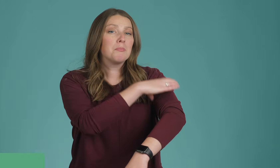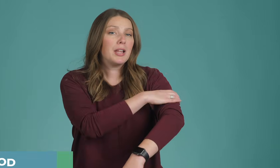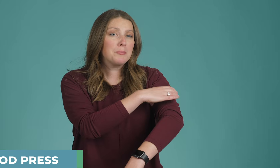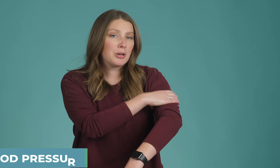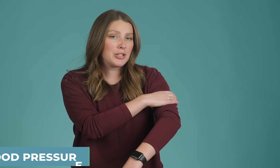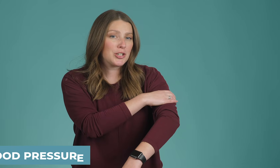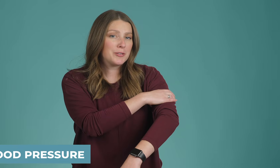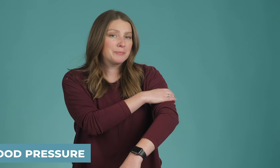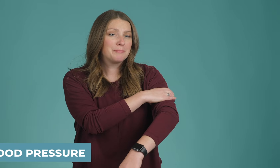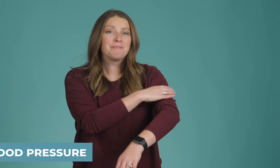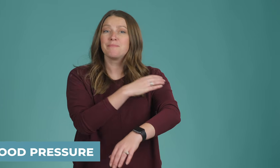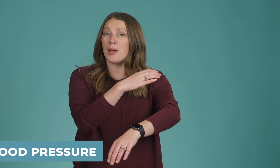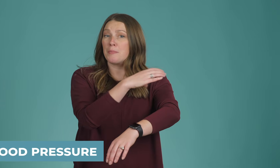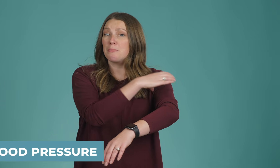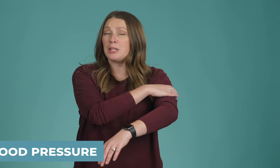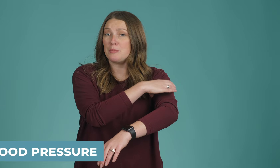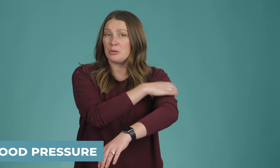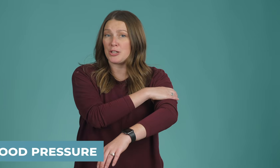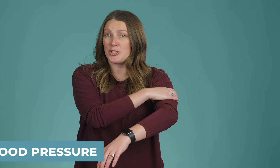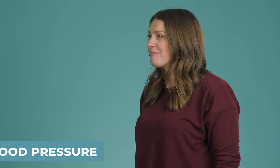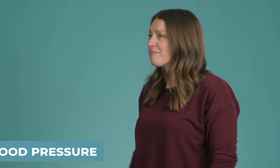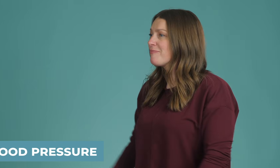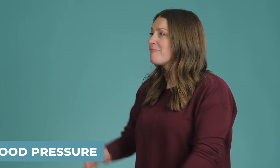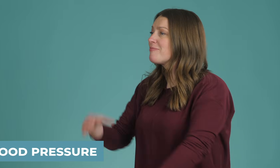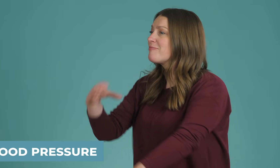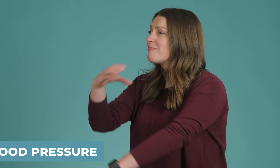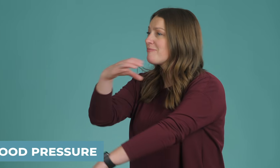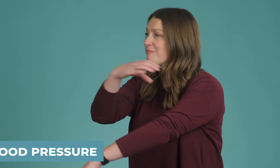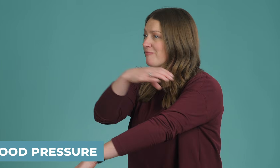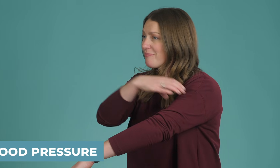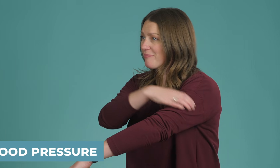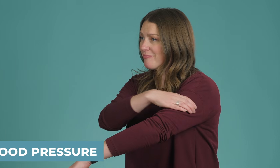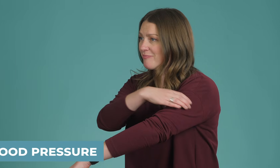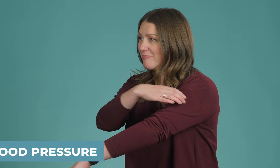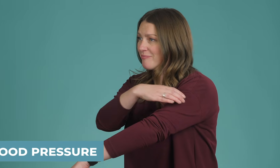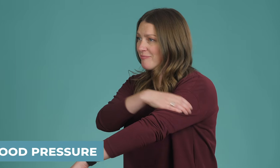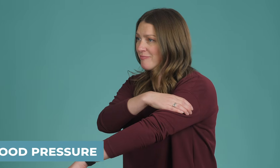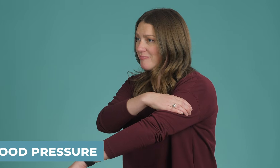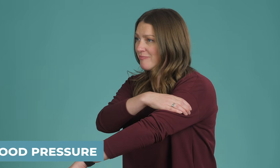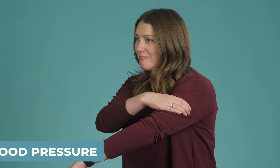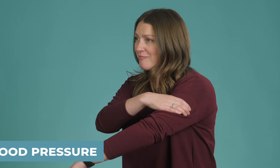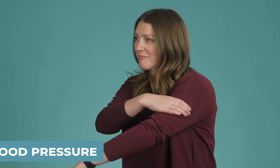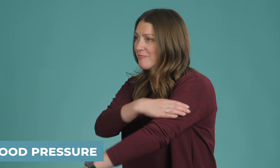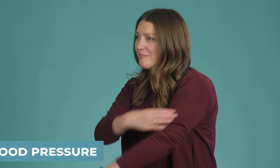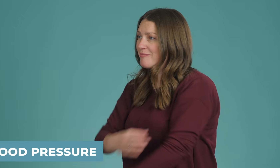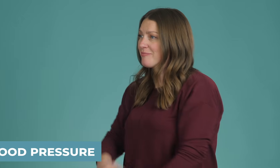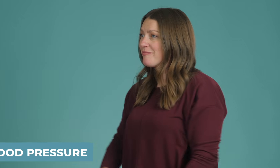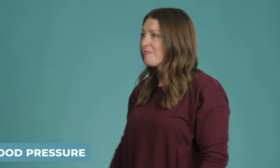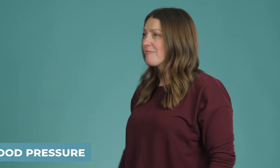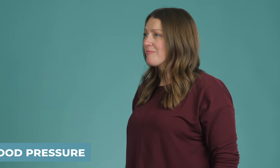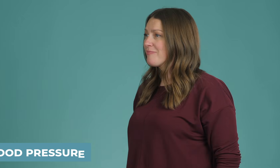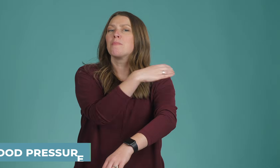Blood pressure. It's showing the act of getting your blood pressure checked.